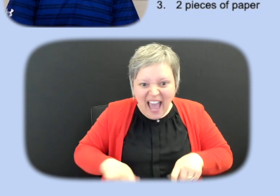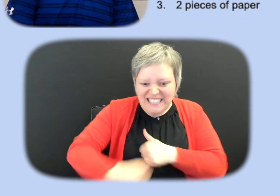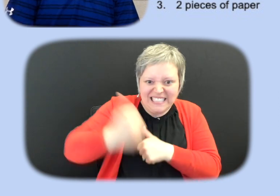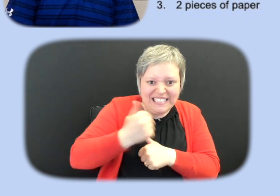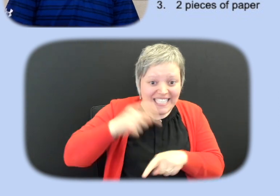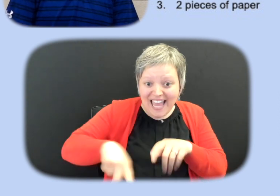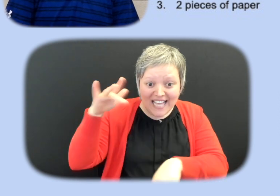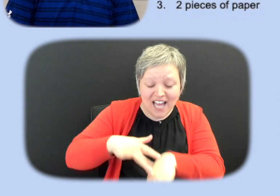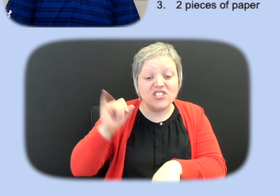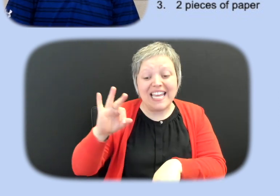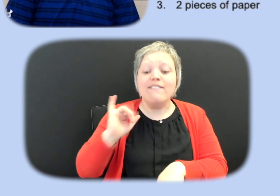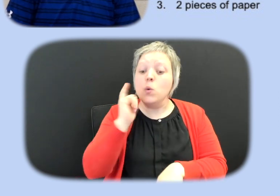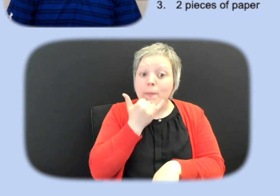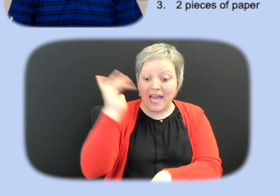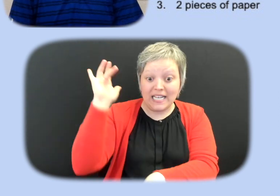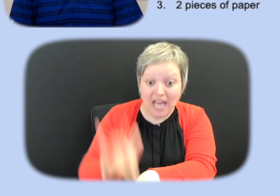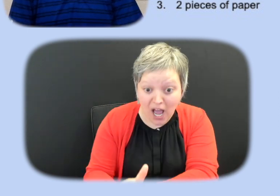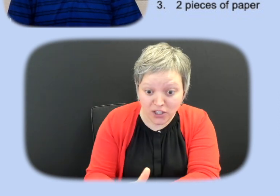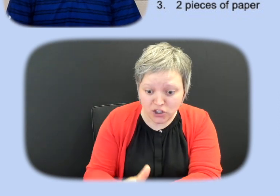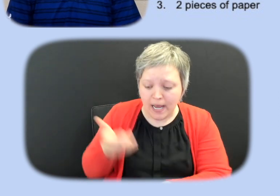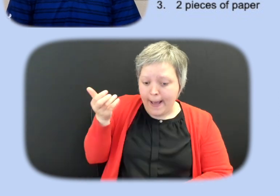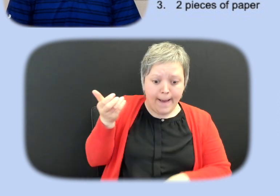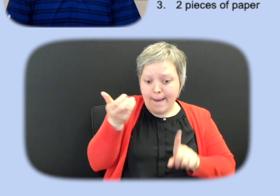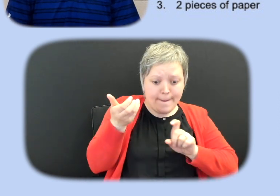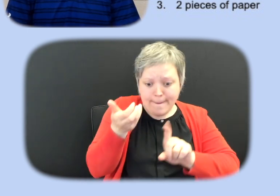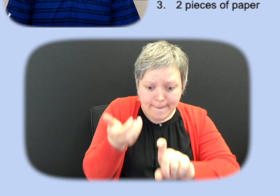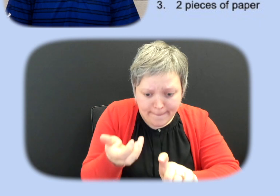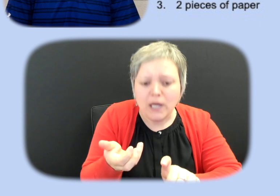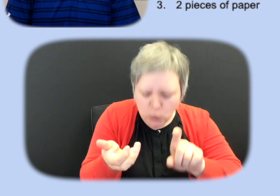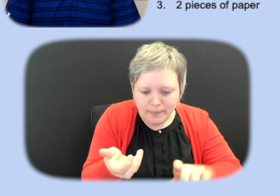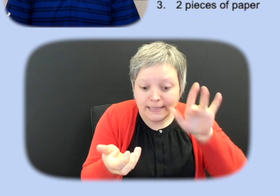they must take that item in their hand and go back to the starting line and try again. Once